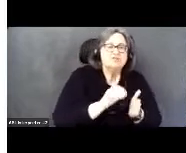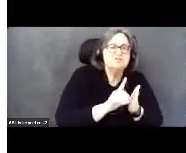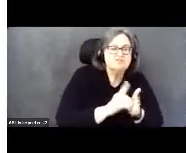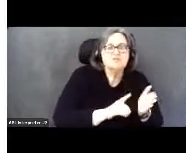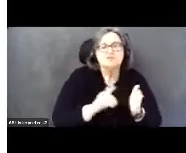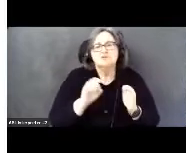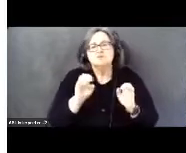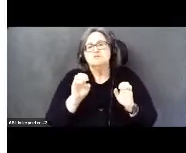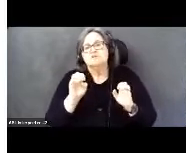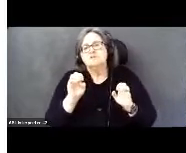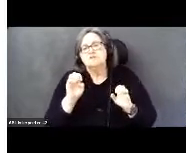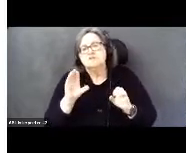voting, disability